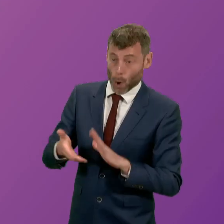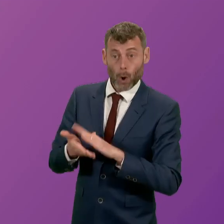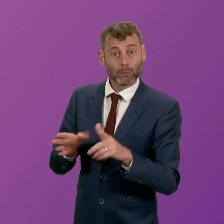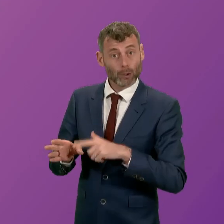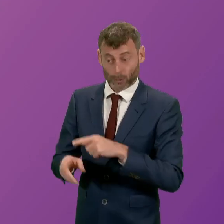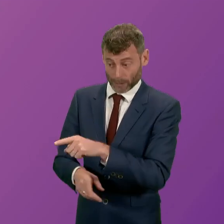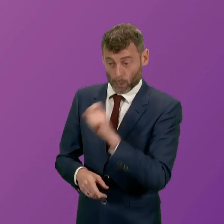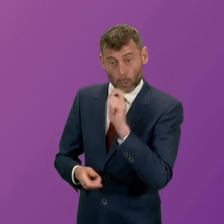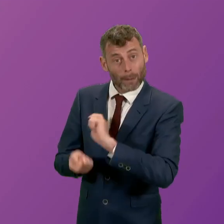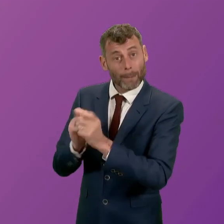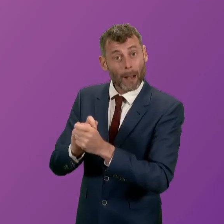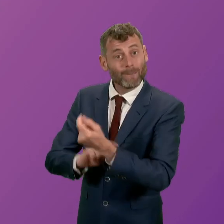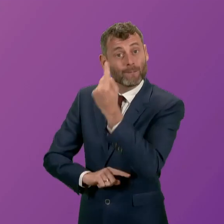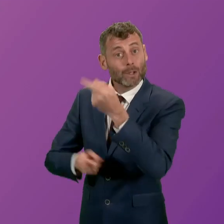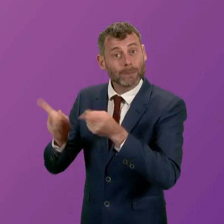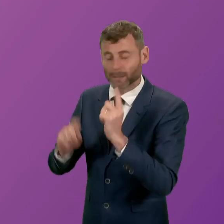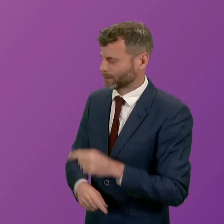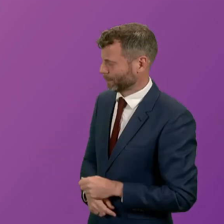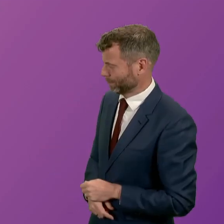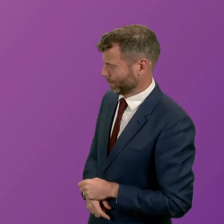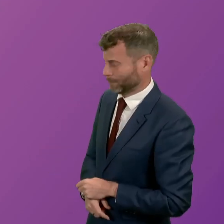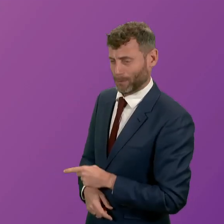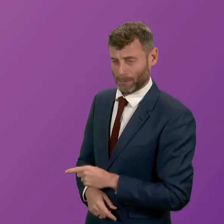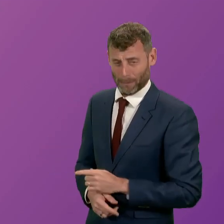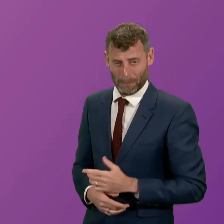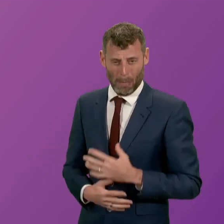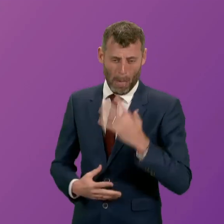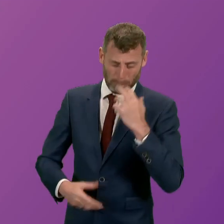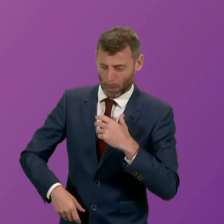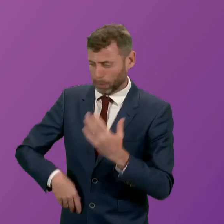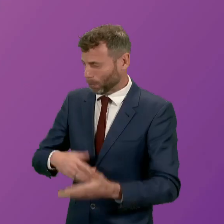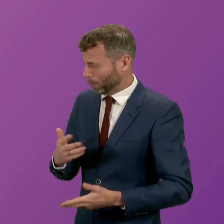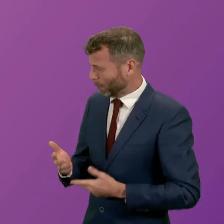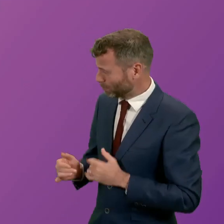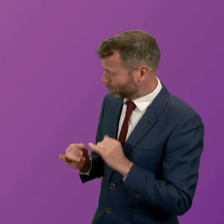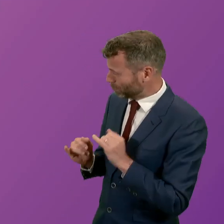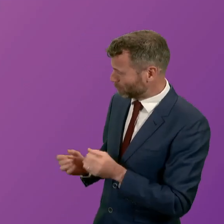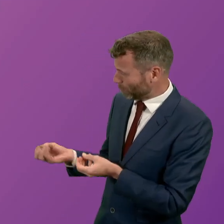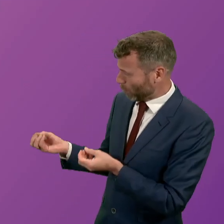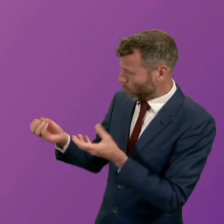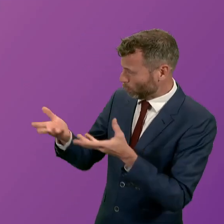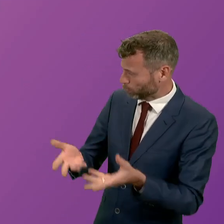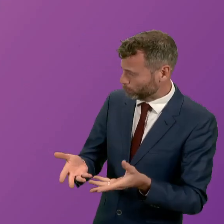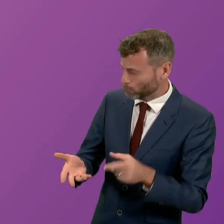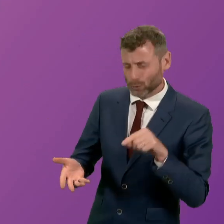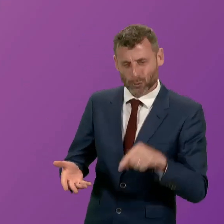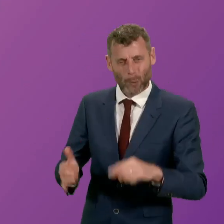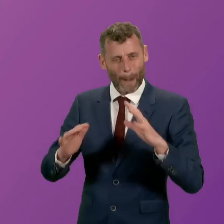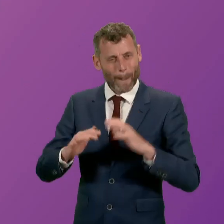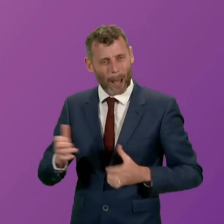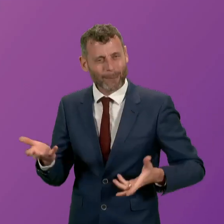What an absolutely miserable contribution to parliamentary discourse—completely and